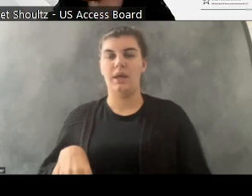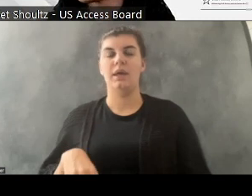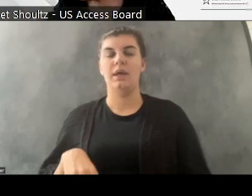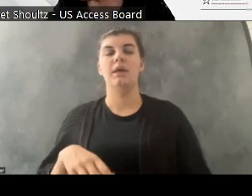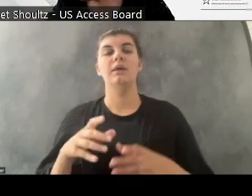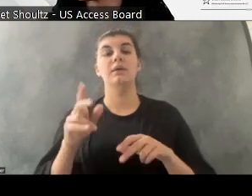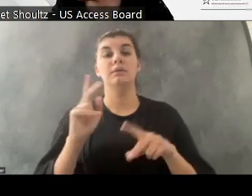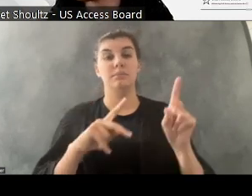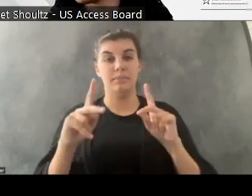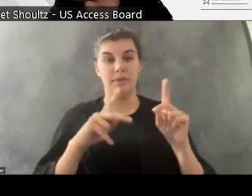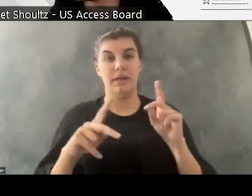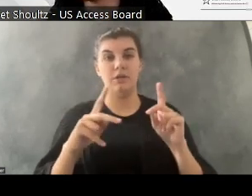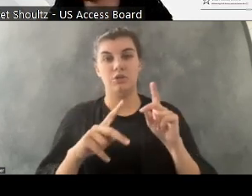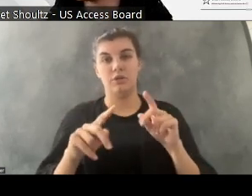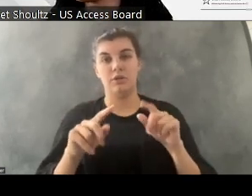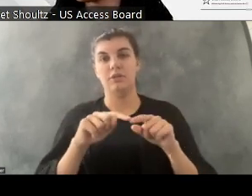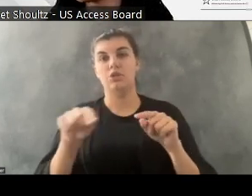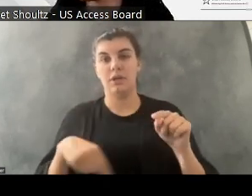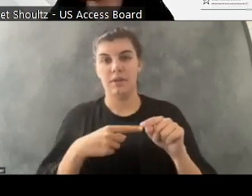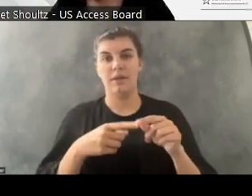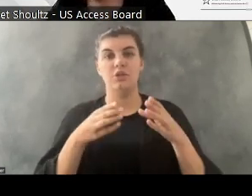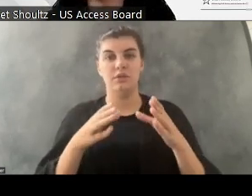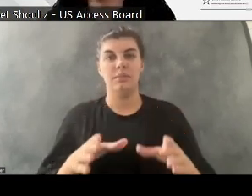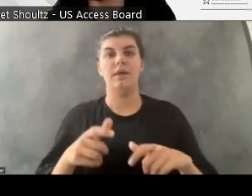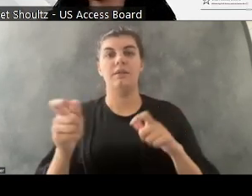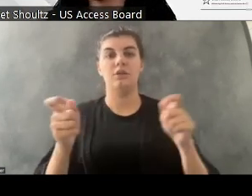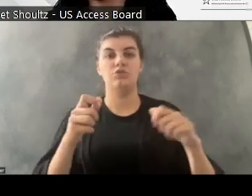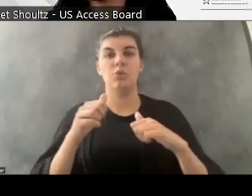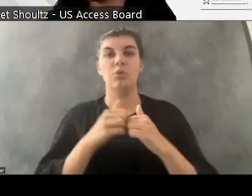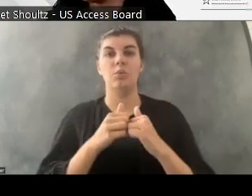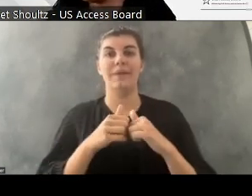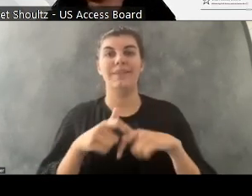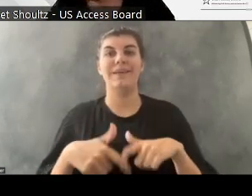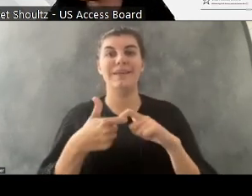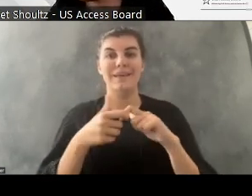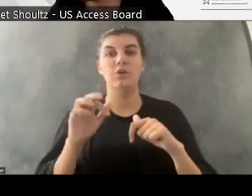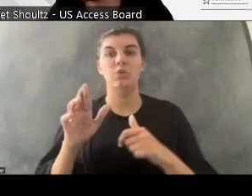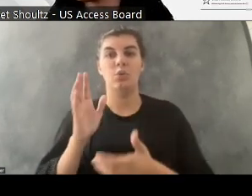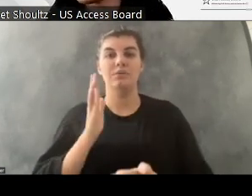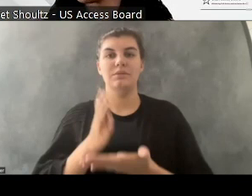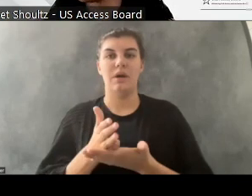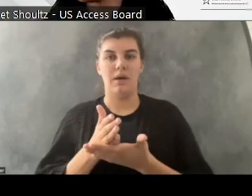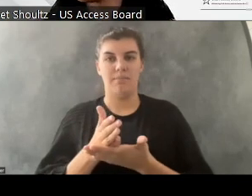"Pedestrian circulation paths at driveways controlled with yield or stop control devices